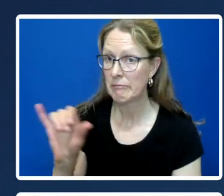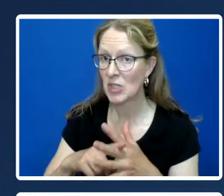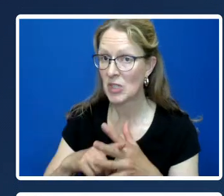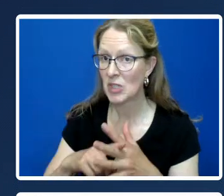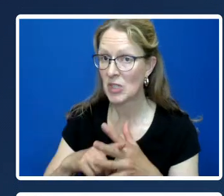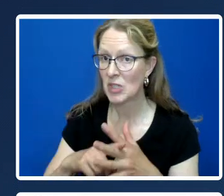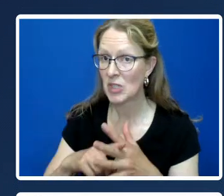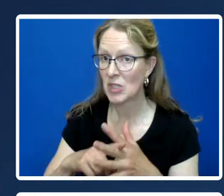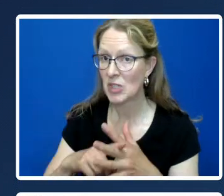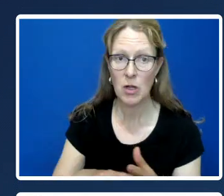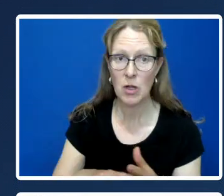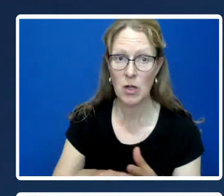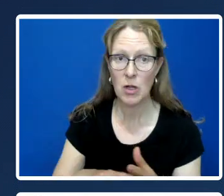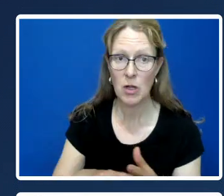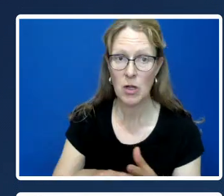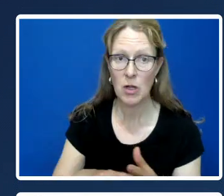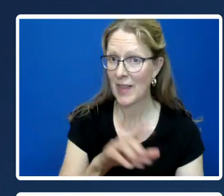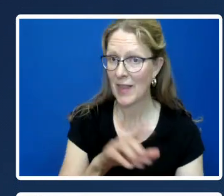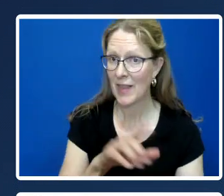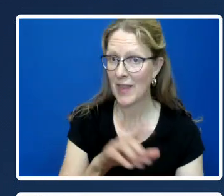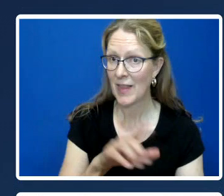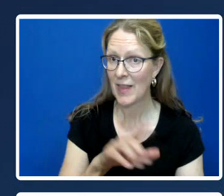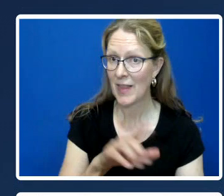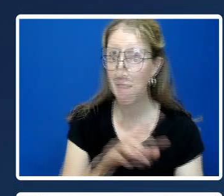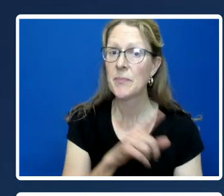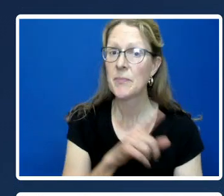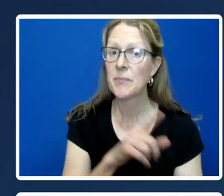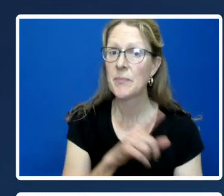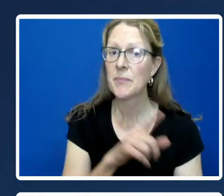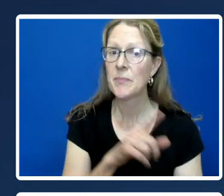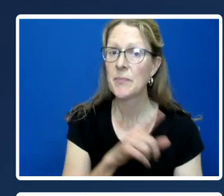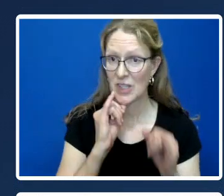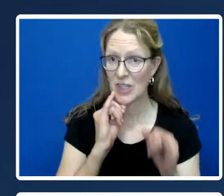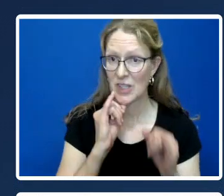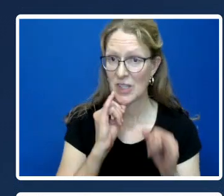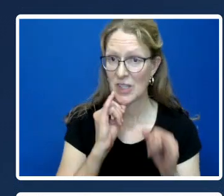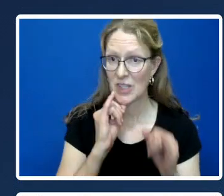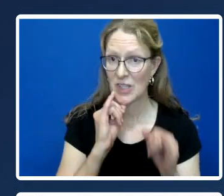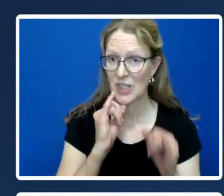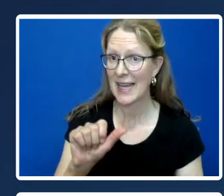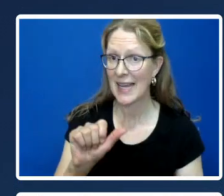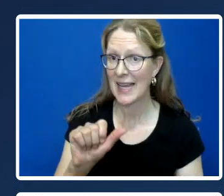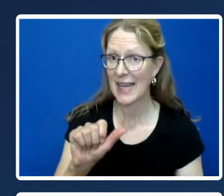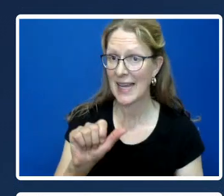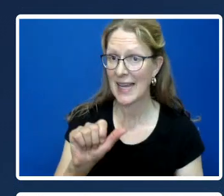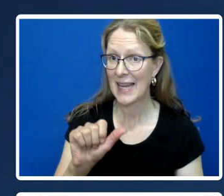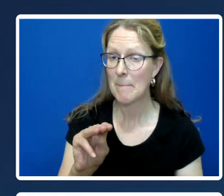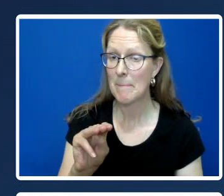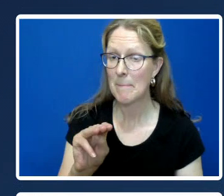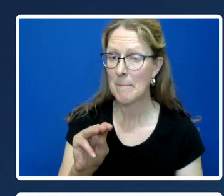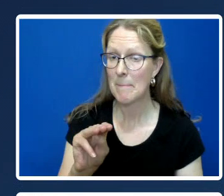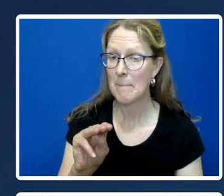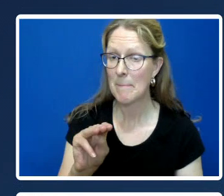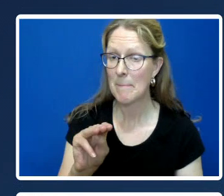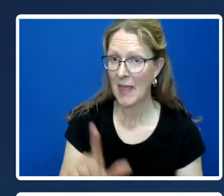took place at ACM in our library and some of the office spaces up there. And so,